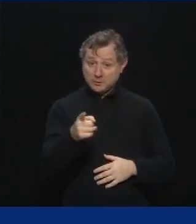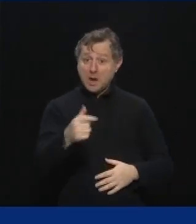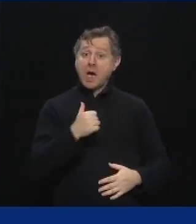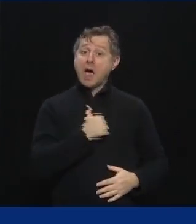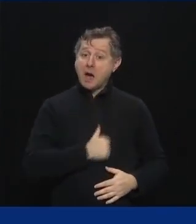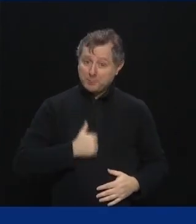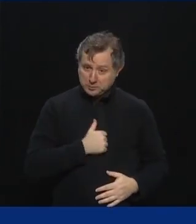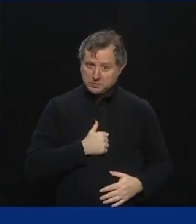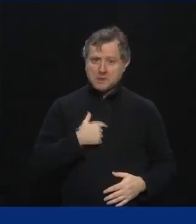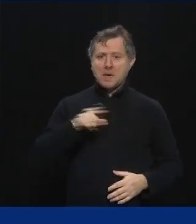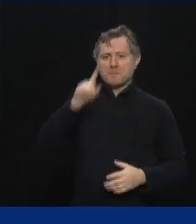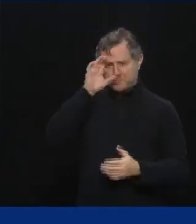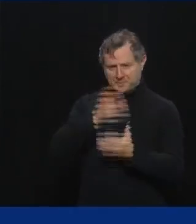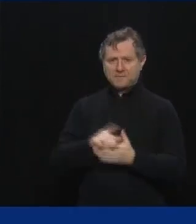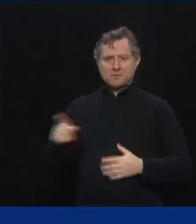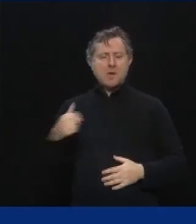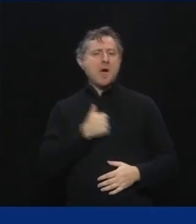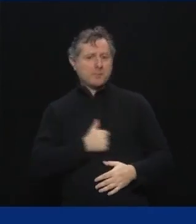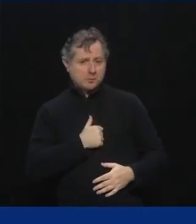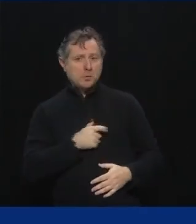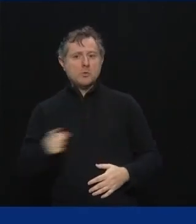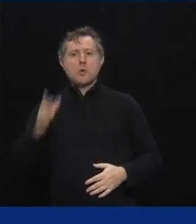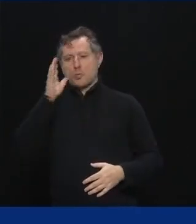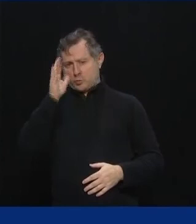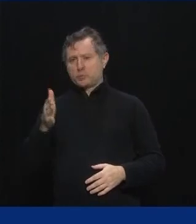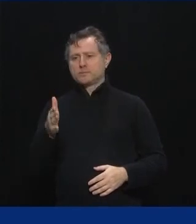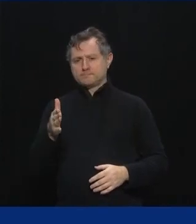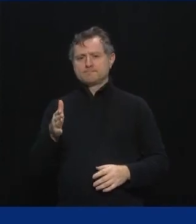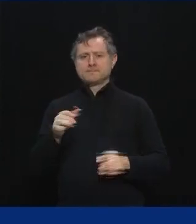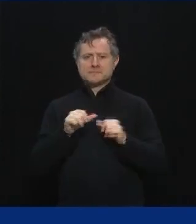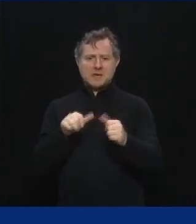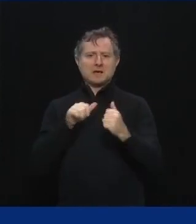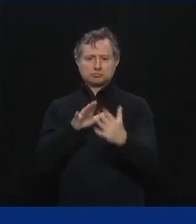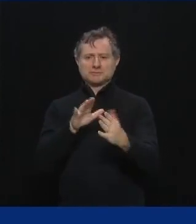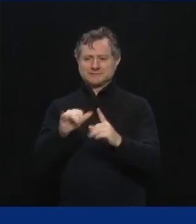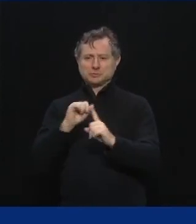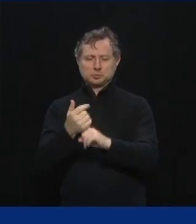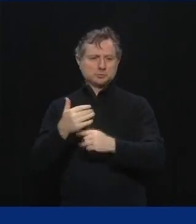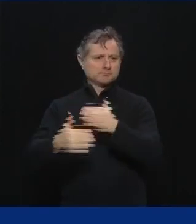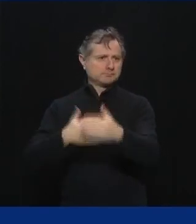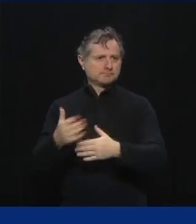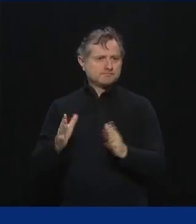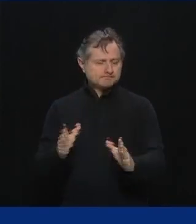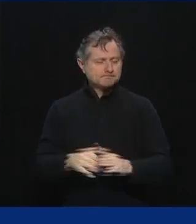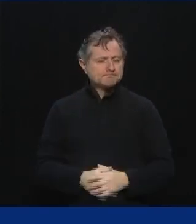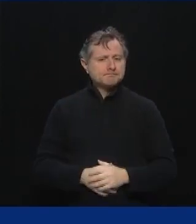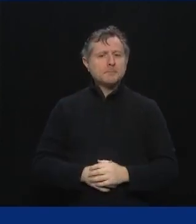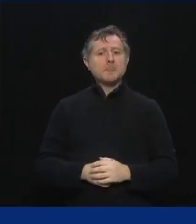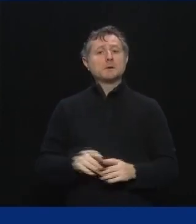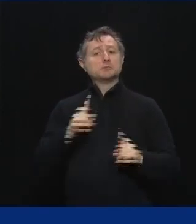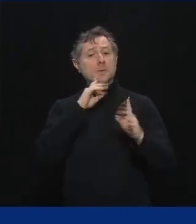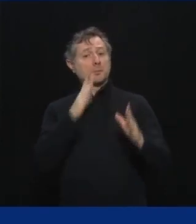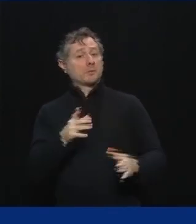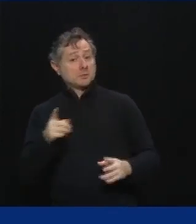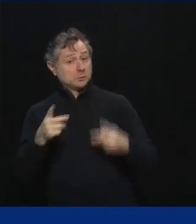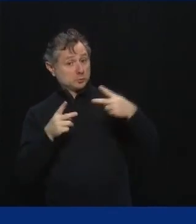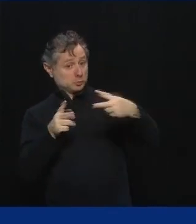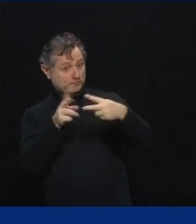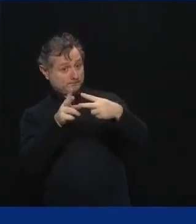APOLOGIZE. I BELIEVE HE HAS APOLOGIZED. AND I'M WILLING TO ASSESS THE